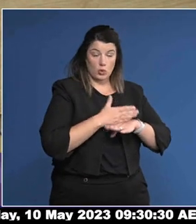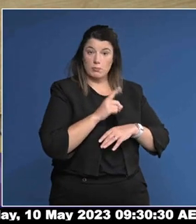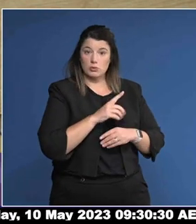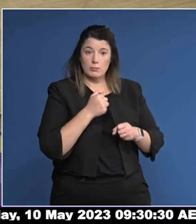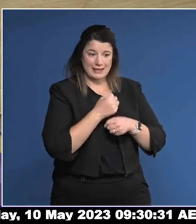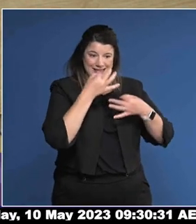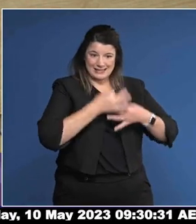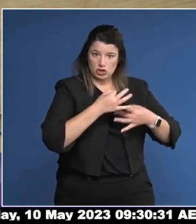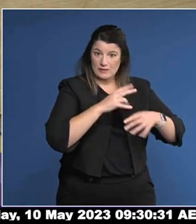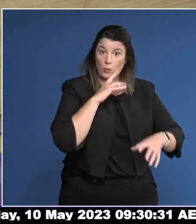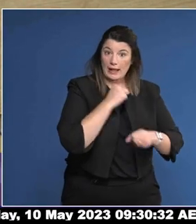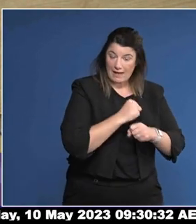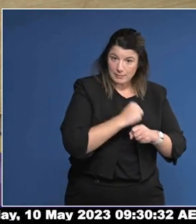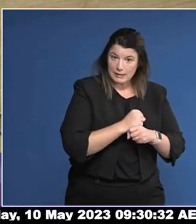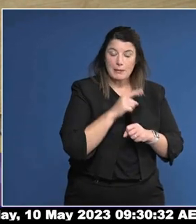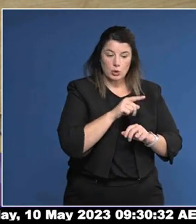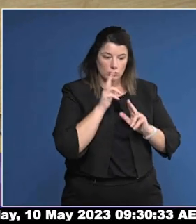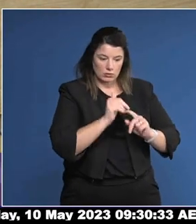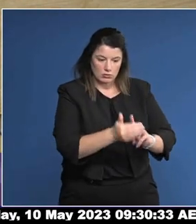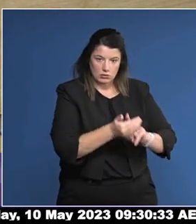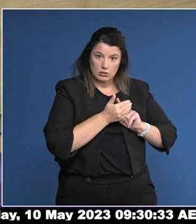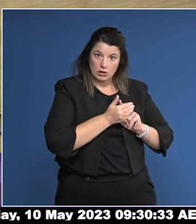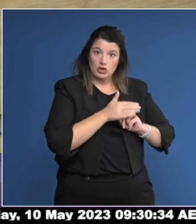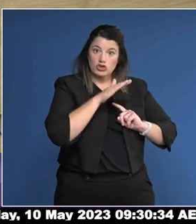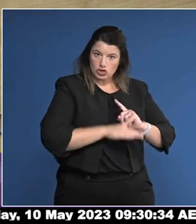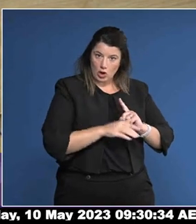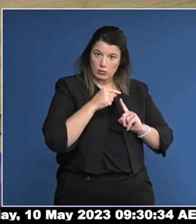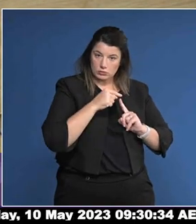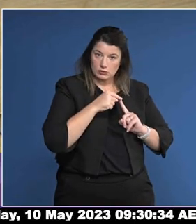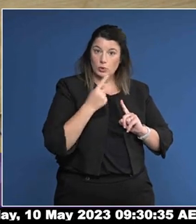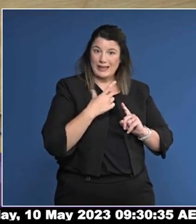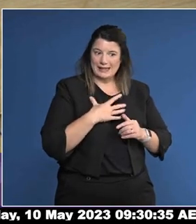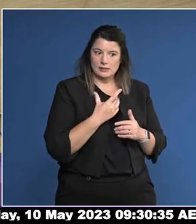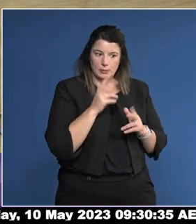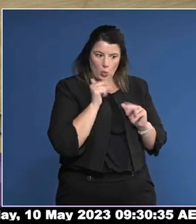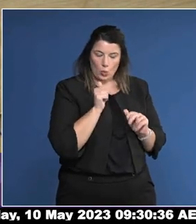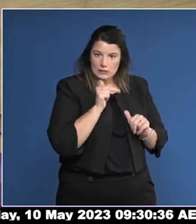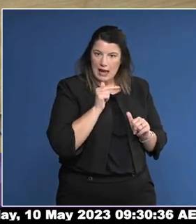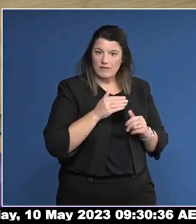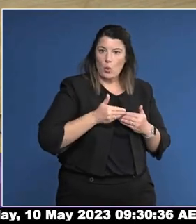is in need of protection, and that is defined as a child who has ..." And you've got three elements of this: